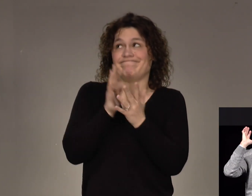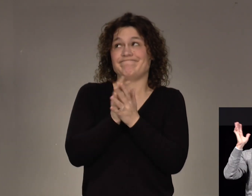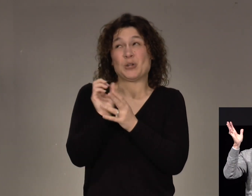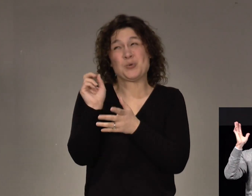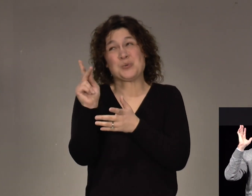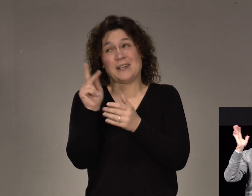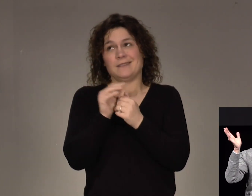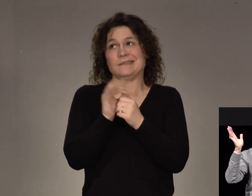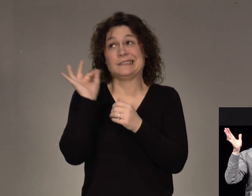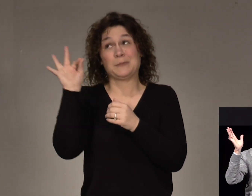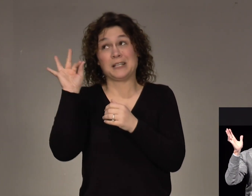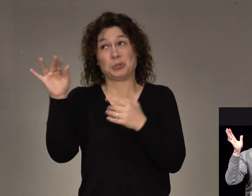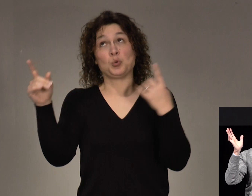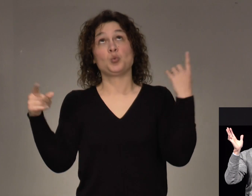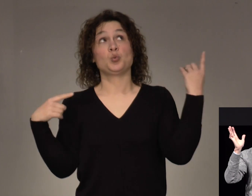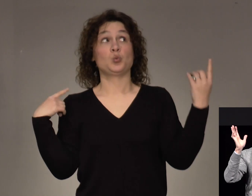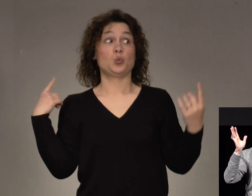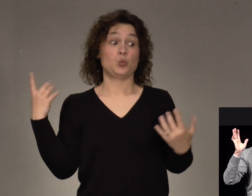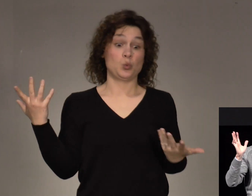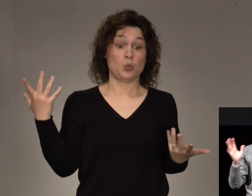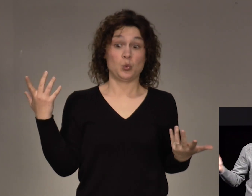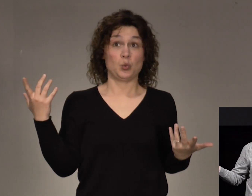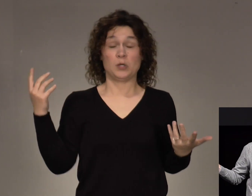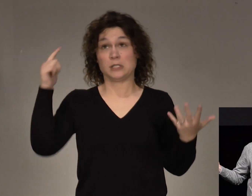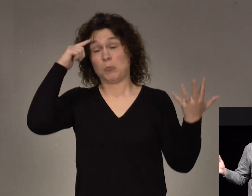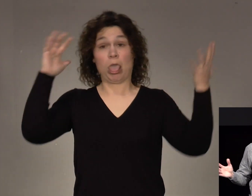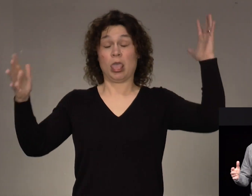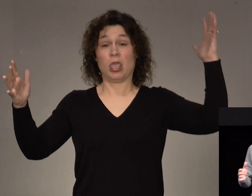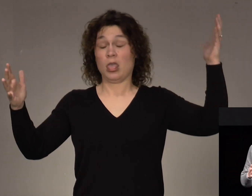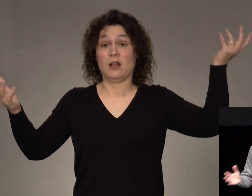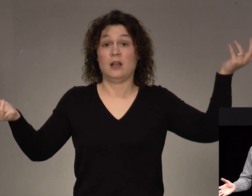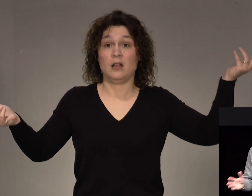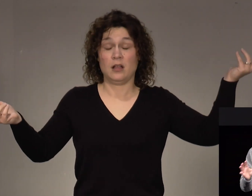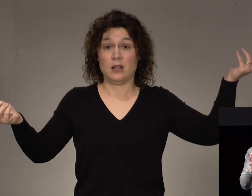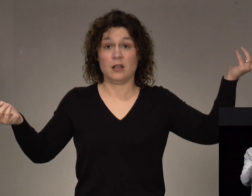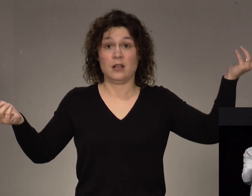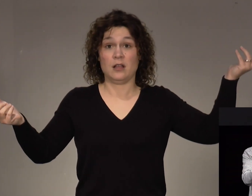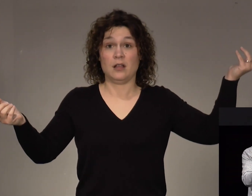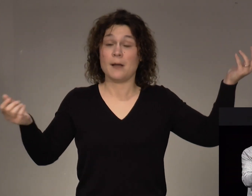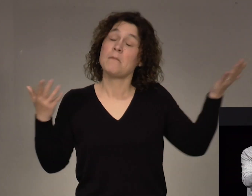pastor's crazy! He's just gone crazy! I mean he's just gone. And that may be true.